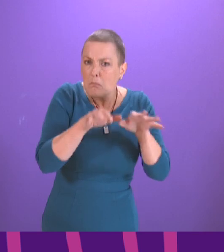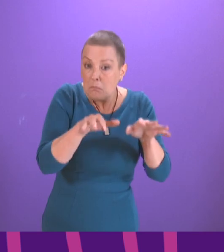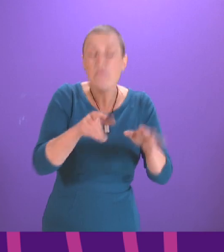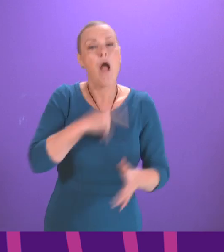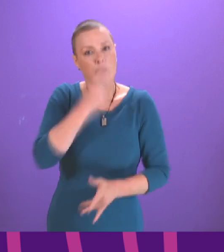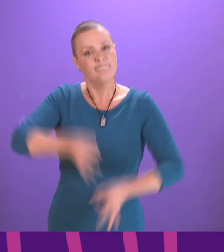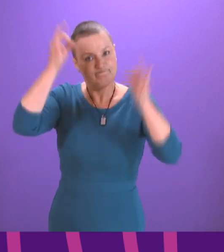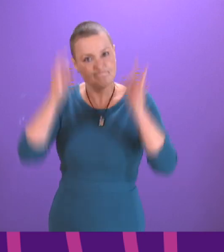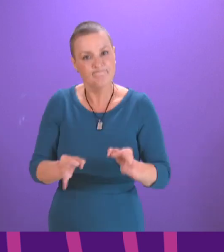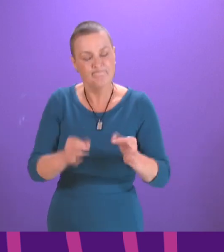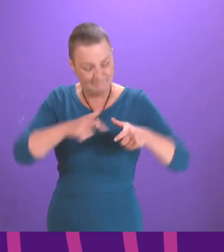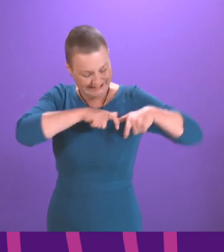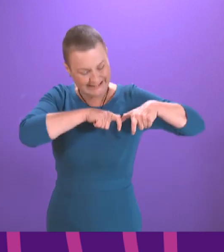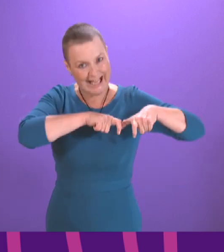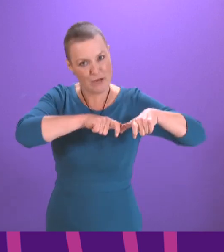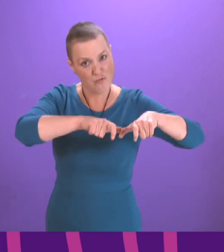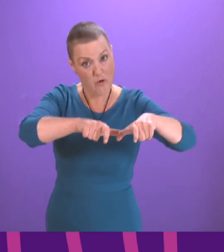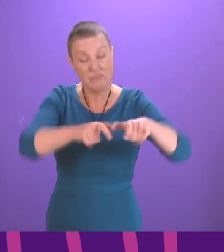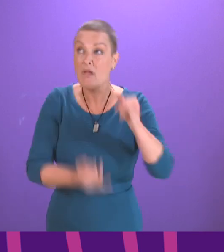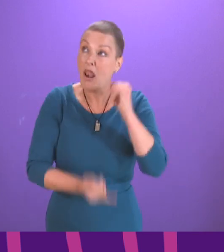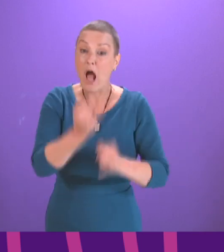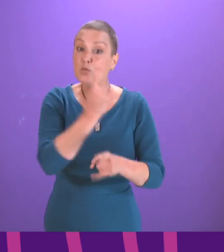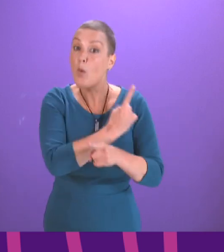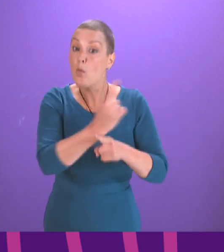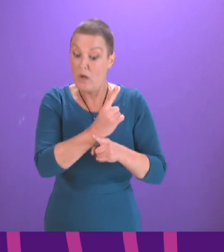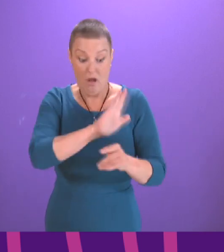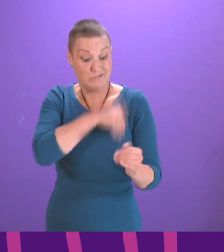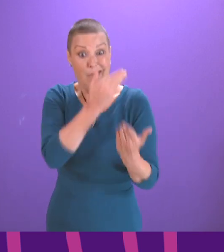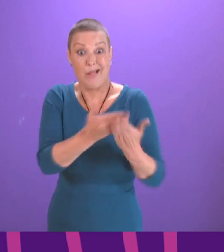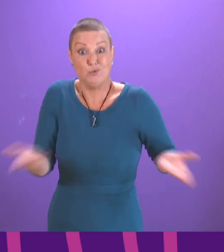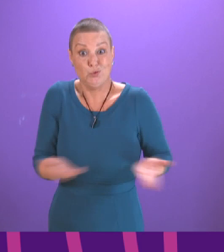I can confirm that that has continued. Cases in the last week up to today have increased